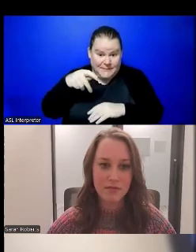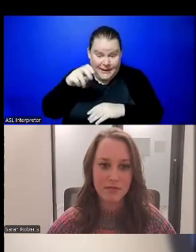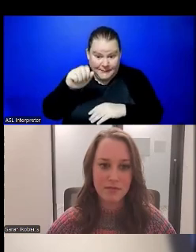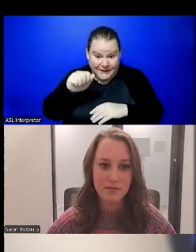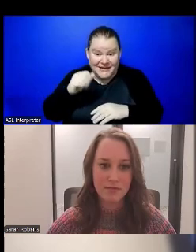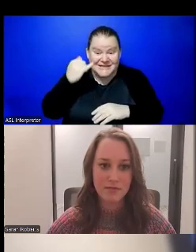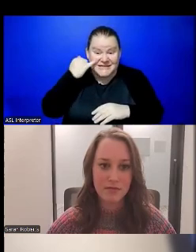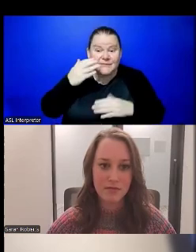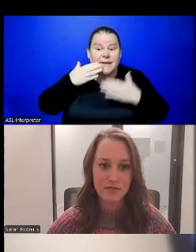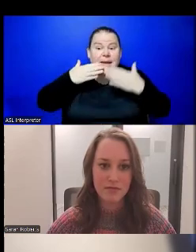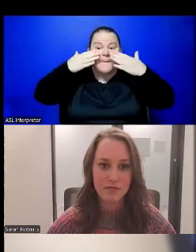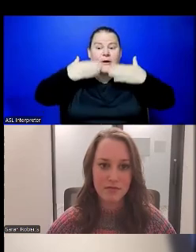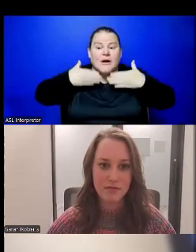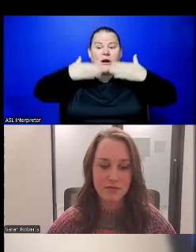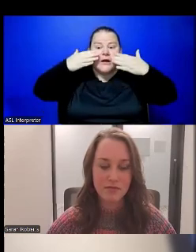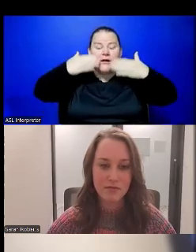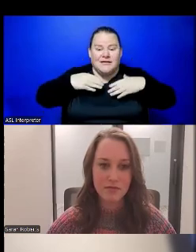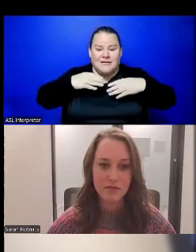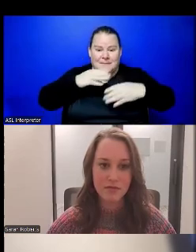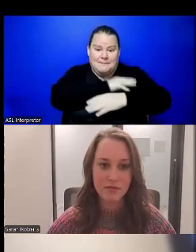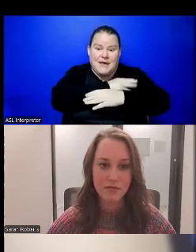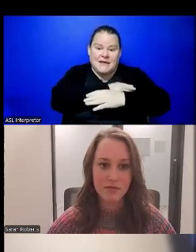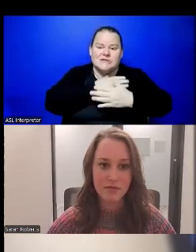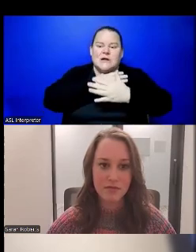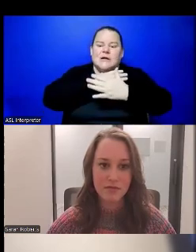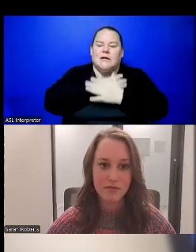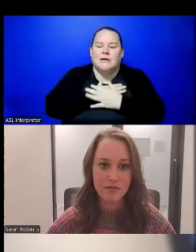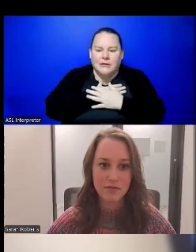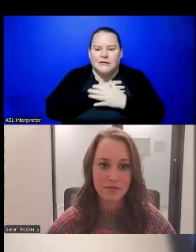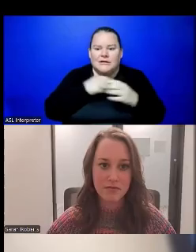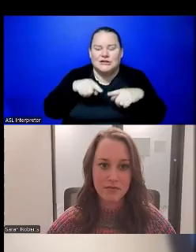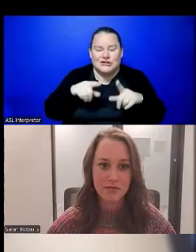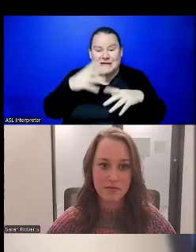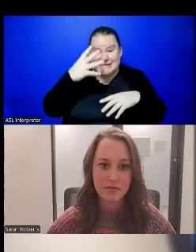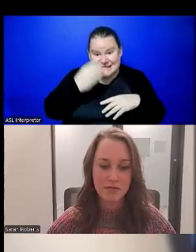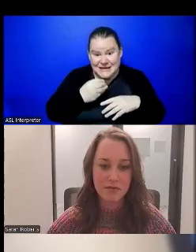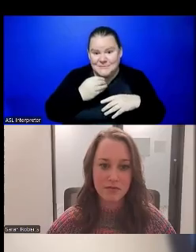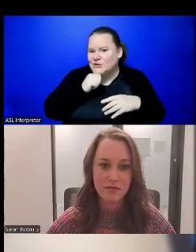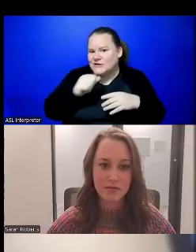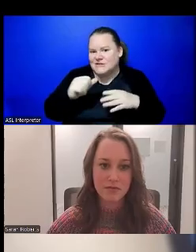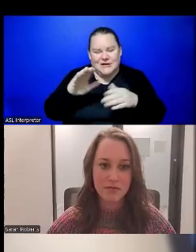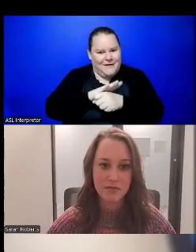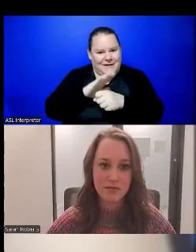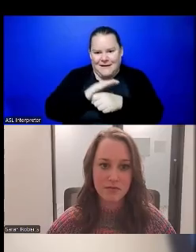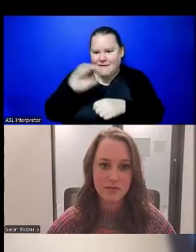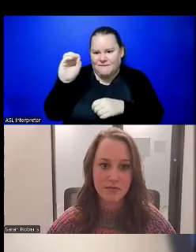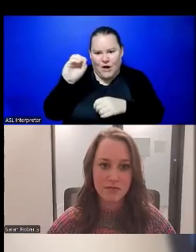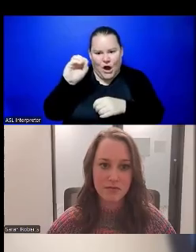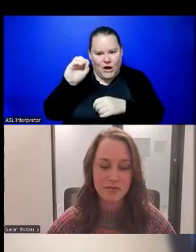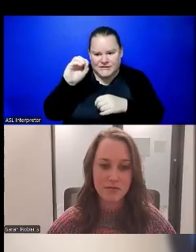airway muscles relax during sleep, and so there's not enough oxygenation that's going into the lungs, coming from the